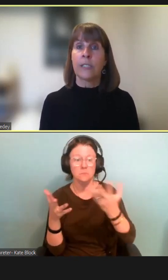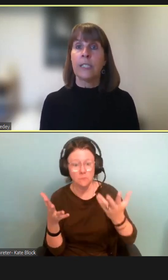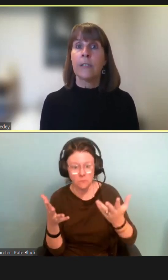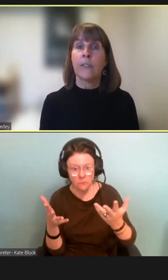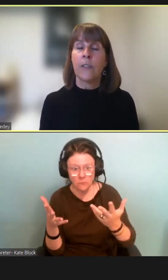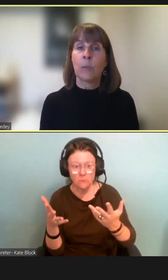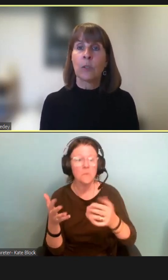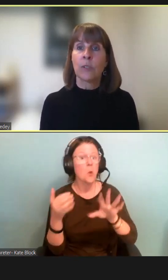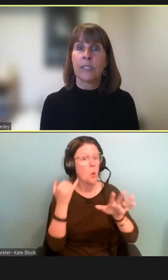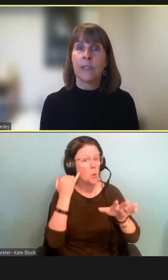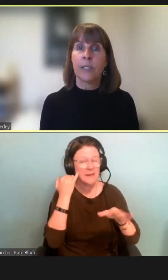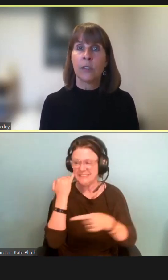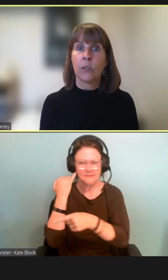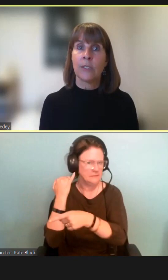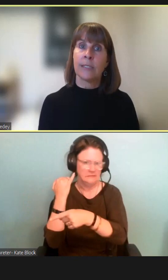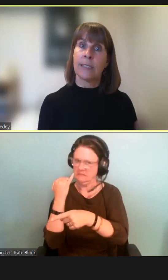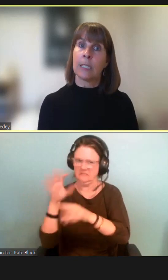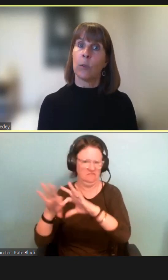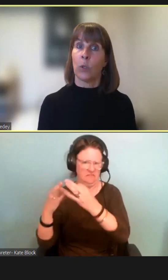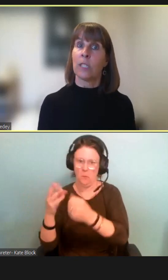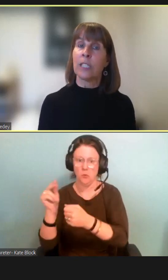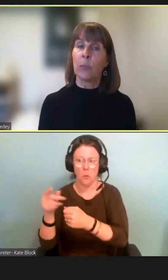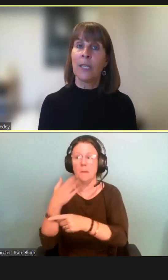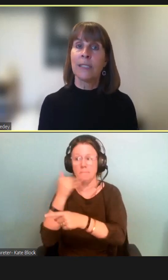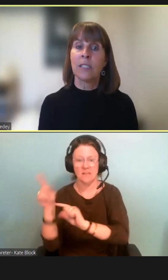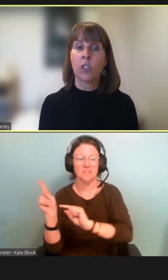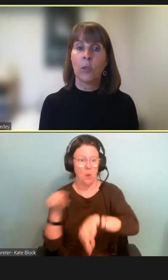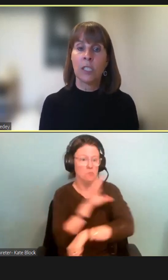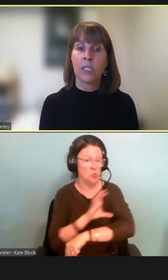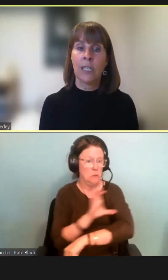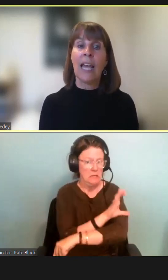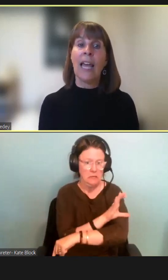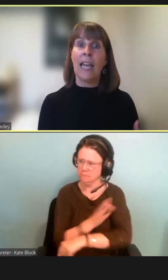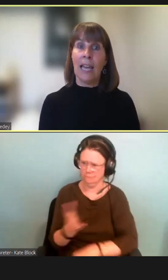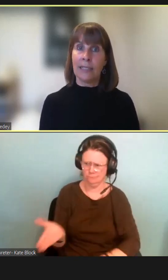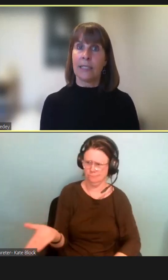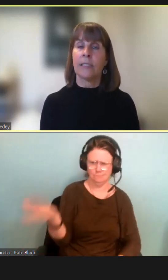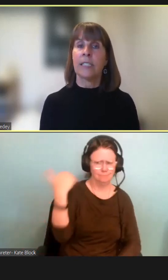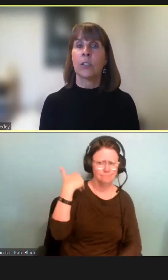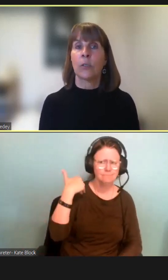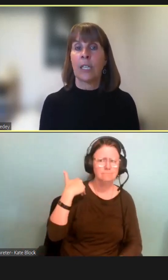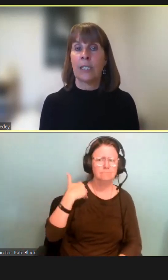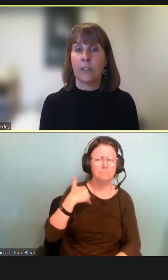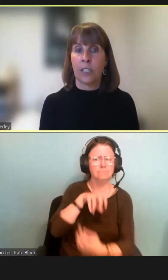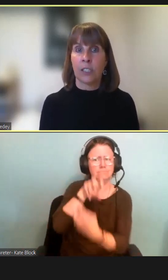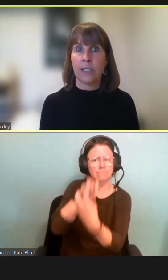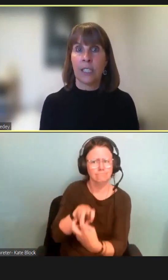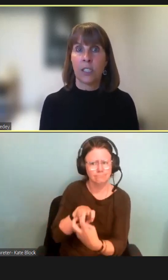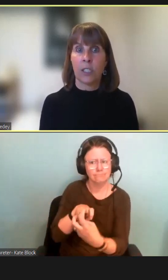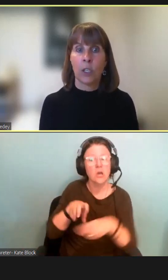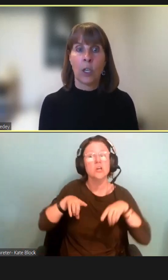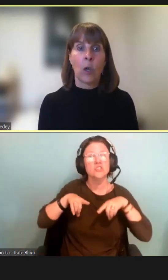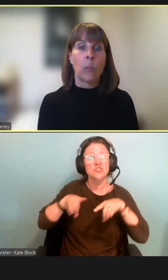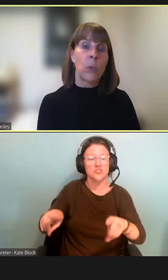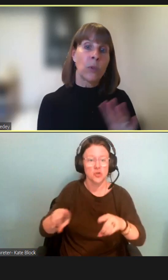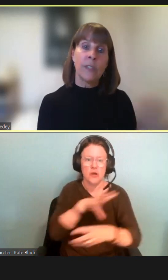if the family is receiving their services in a more Clinic based situation at the clinic during an intervention session both of these